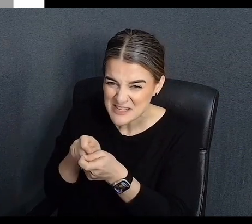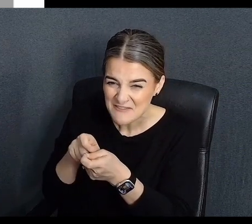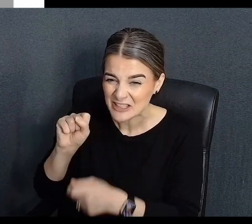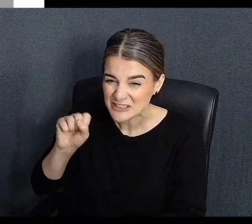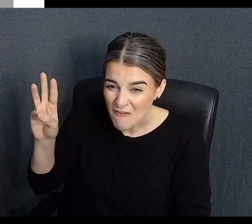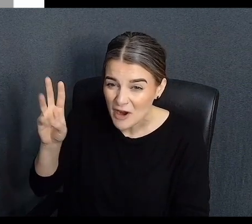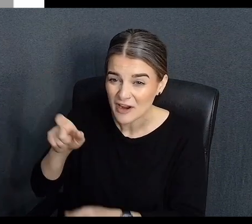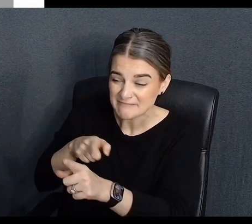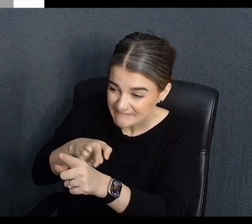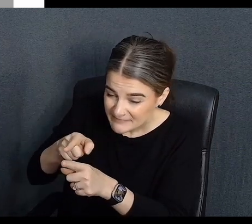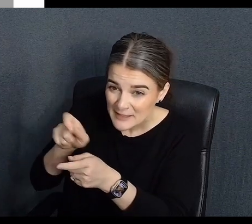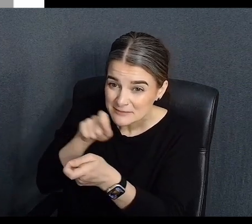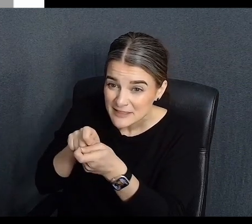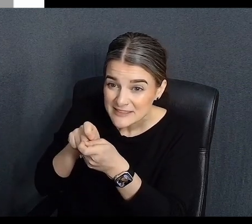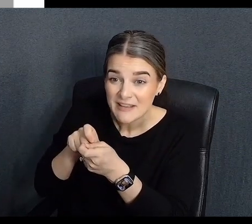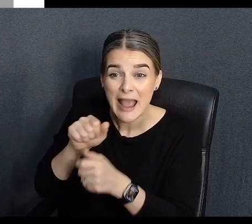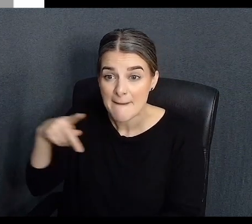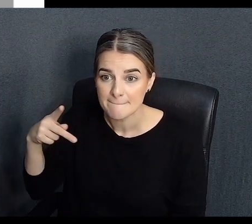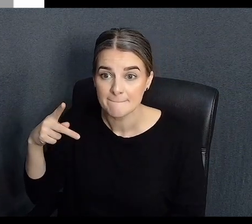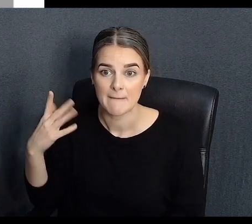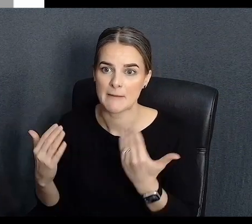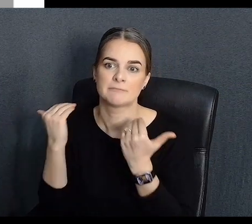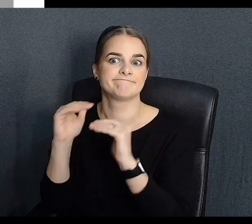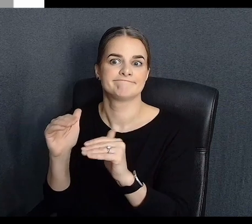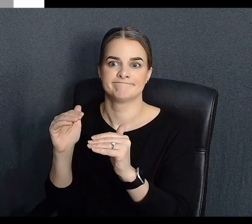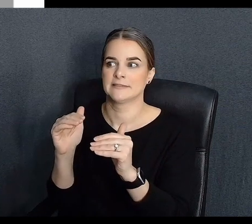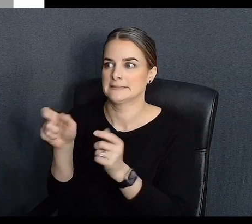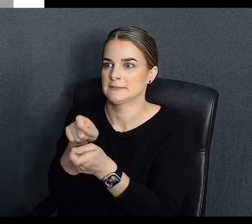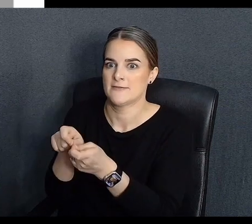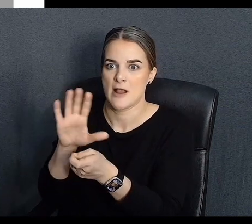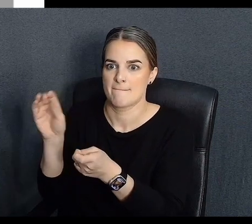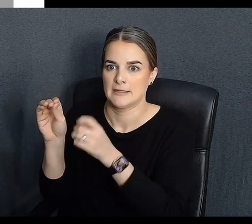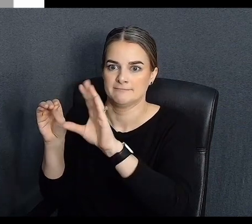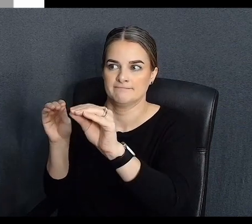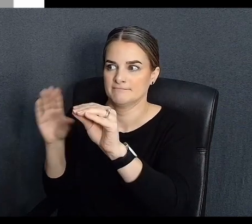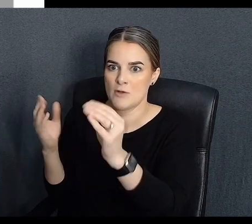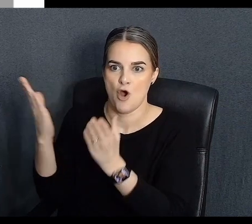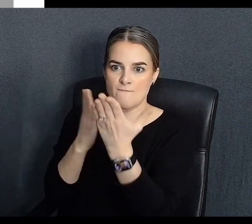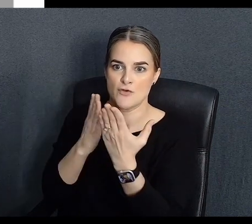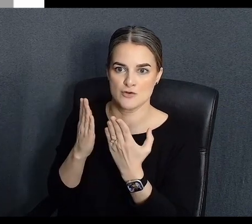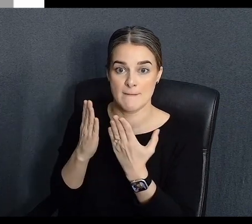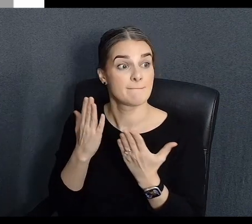not every company might offer that one. Some companies might only offer their proprietary language